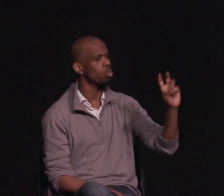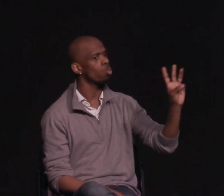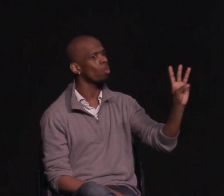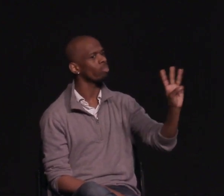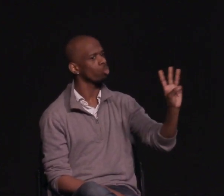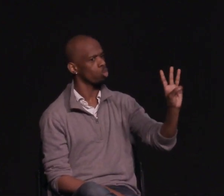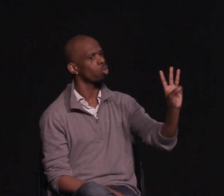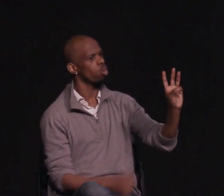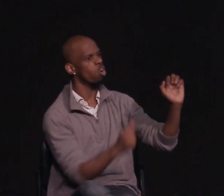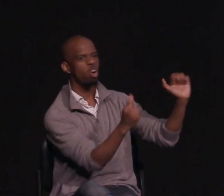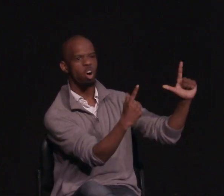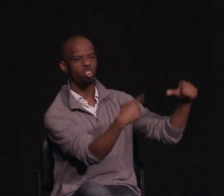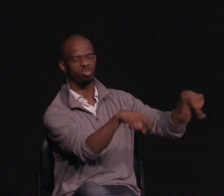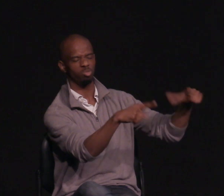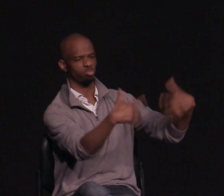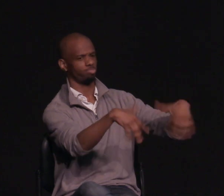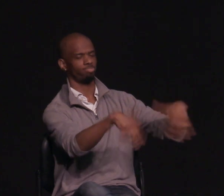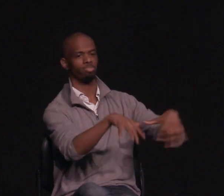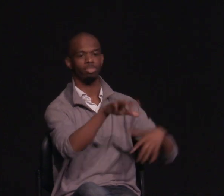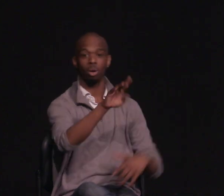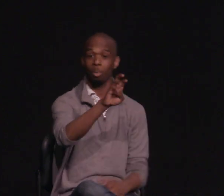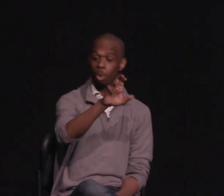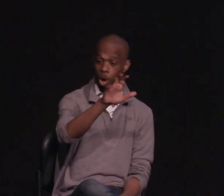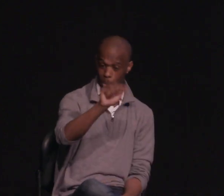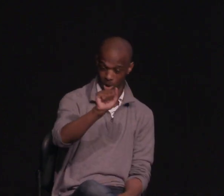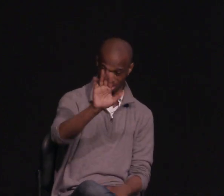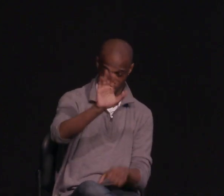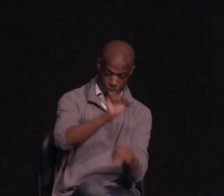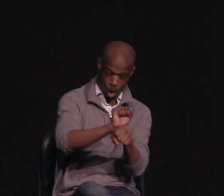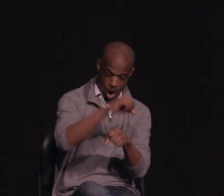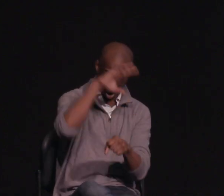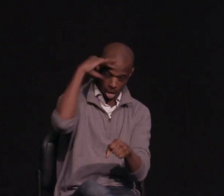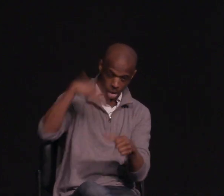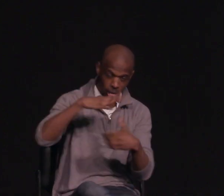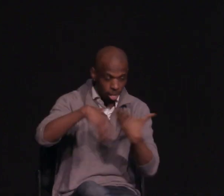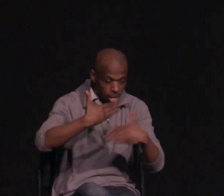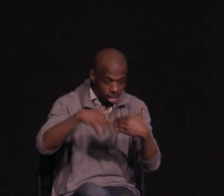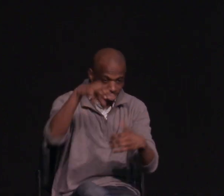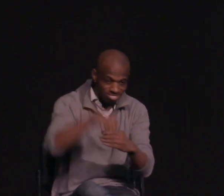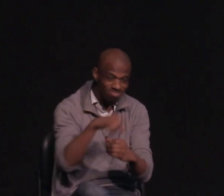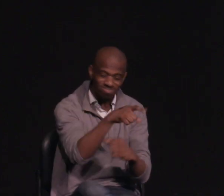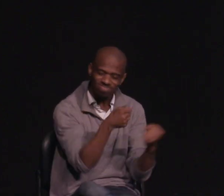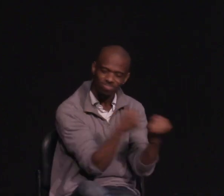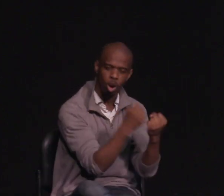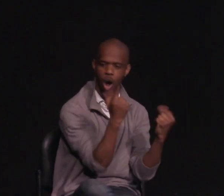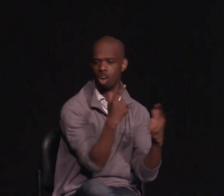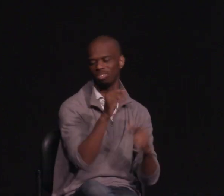Barbara, your tireless work holding everything together and supporting all the fellows since last fall is invaluable and I